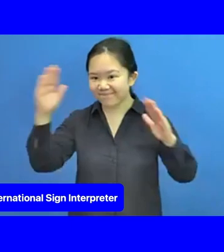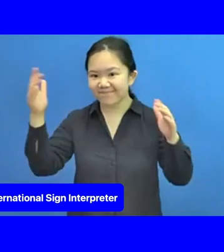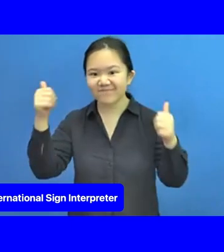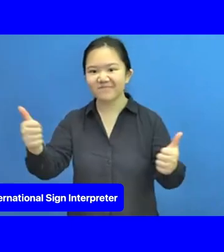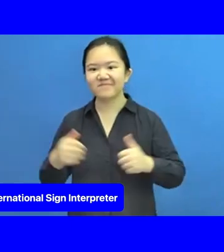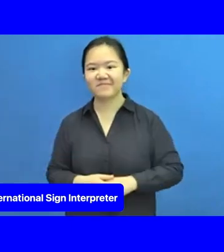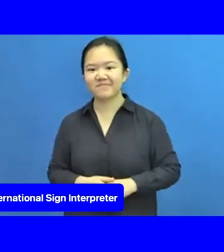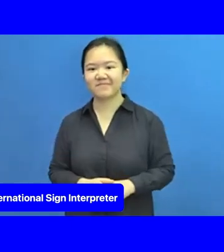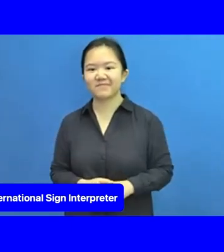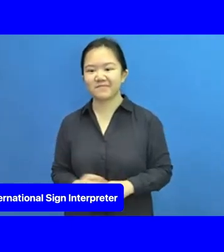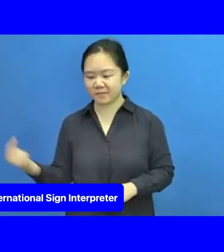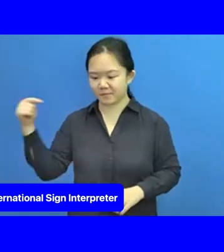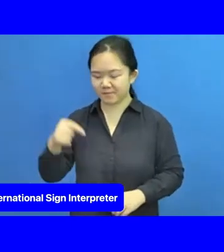we saw that in the performing arts sector